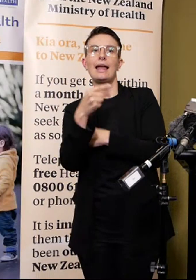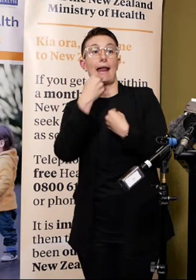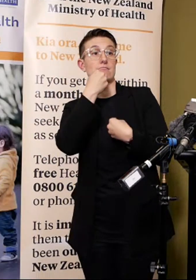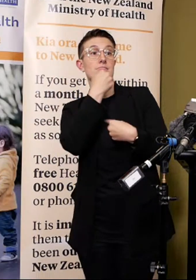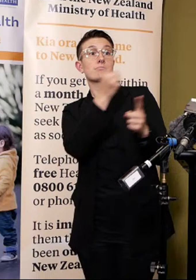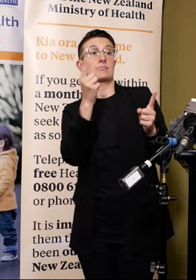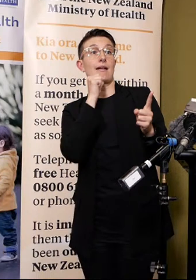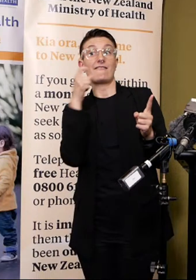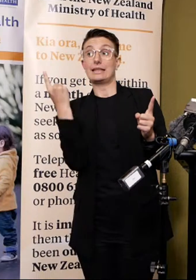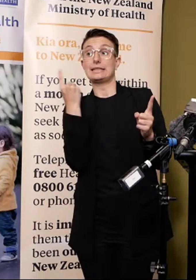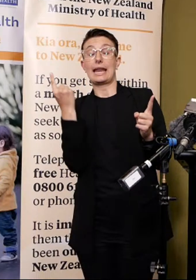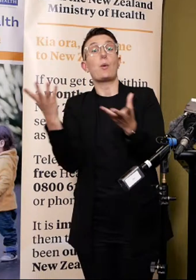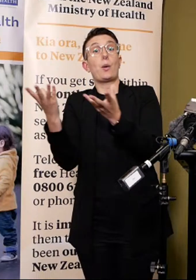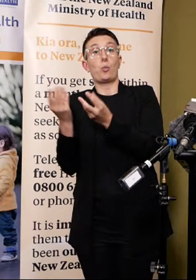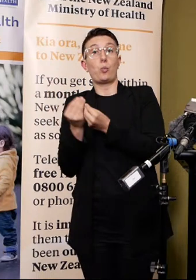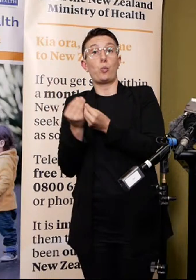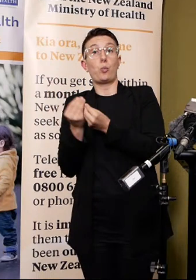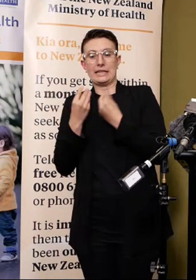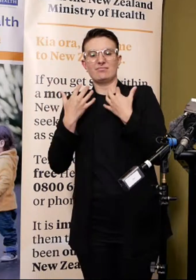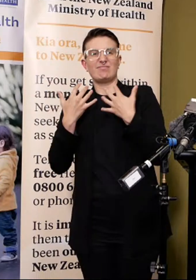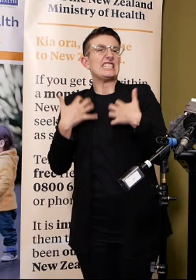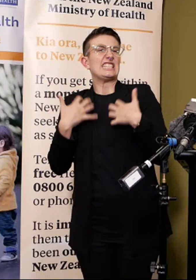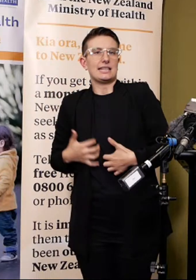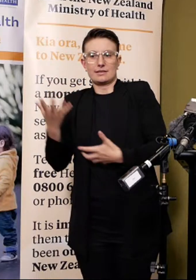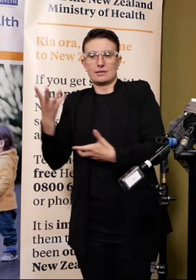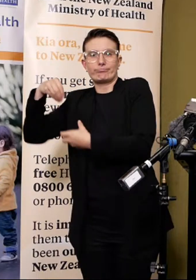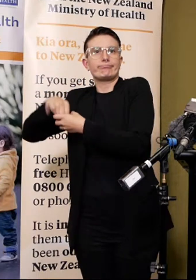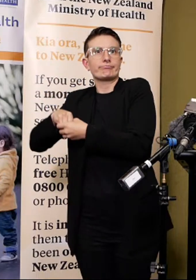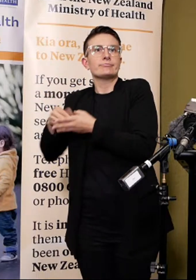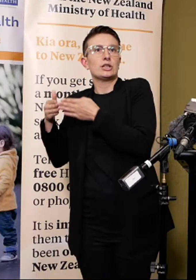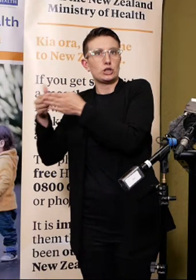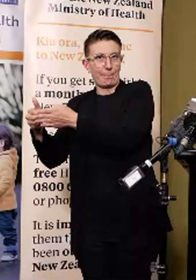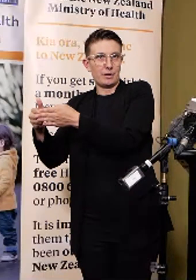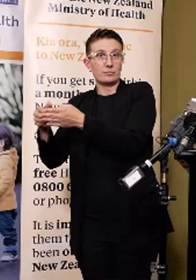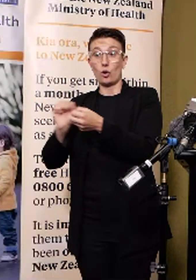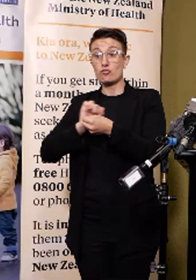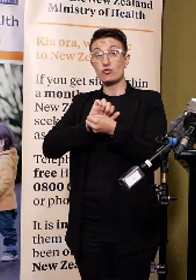And you'll be aware that COVID-19, novel coronavirus,